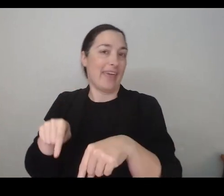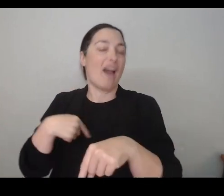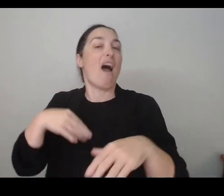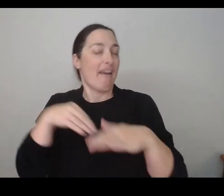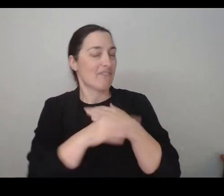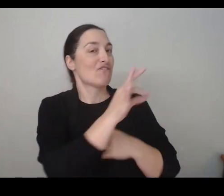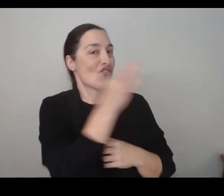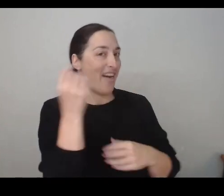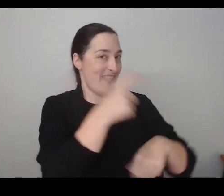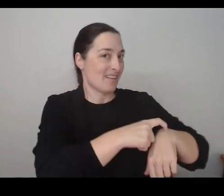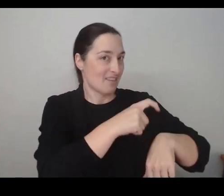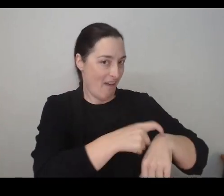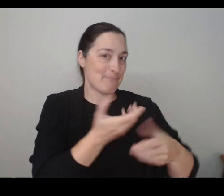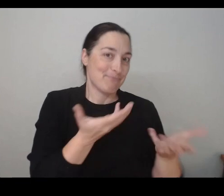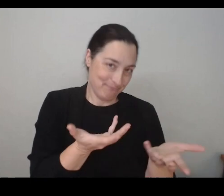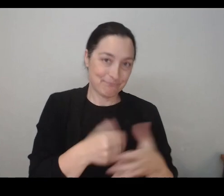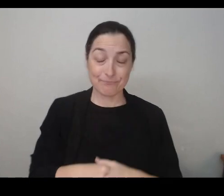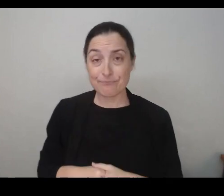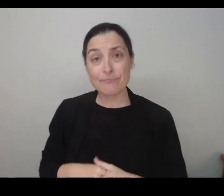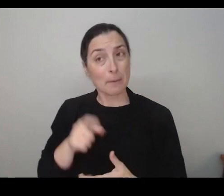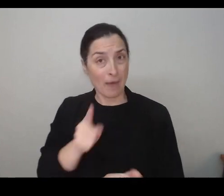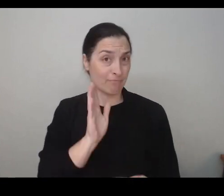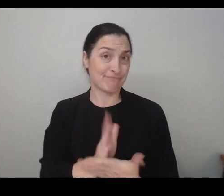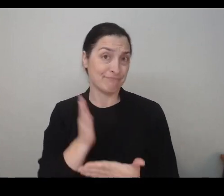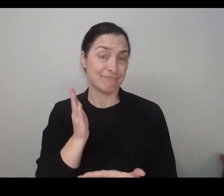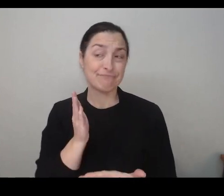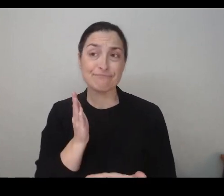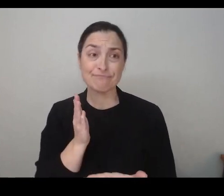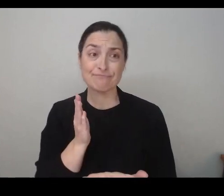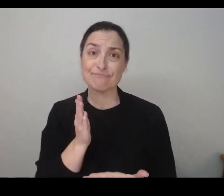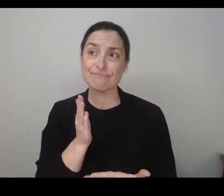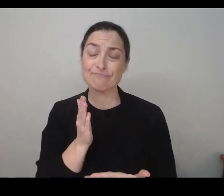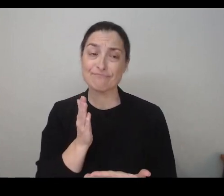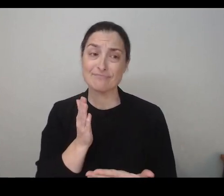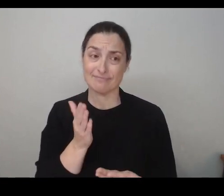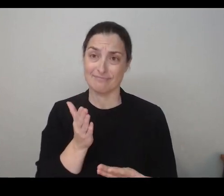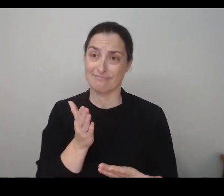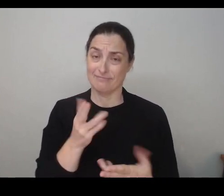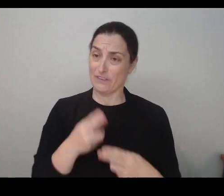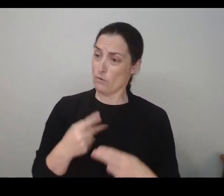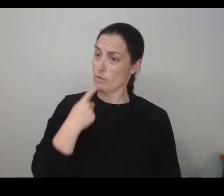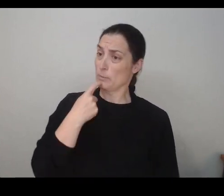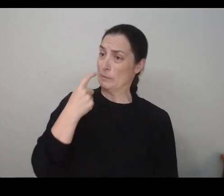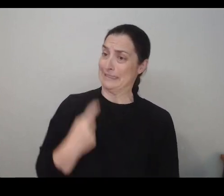But for sure, for what I can say for the museum, that was a huge experience,